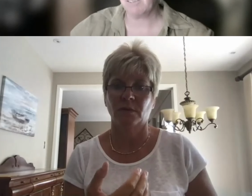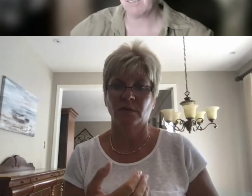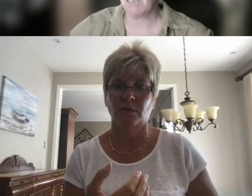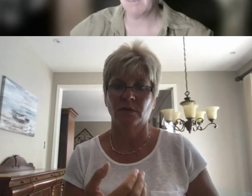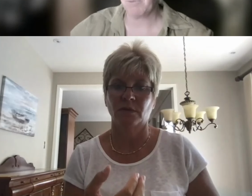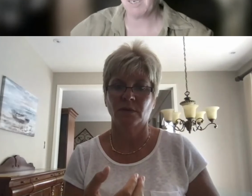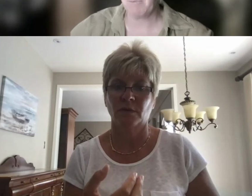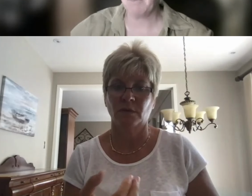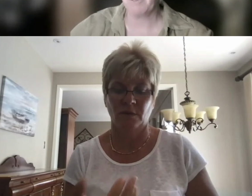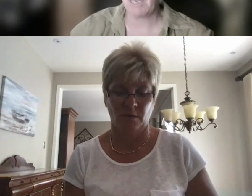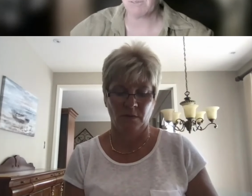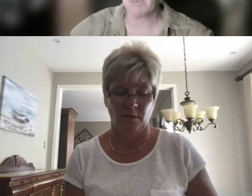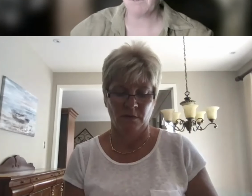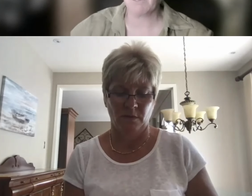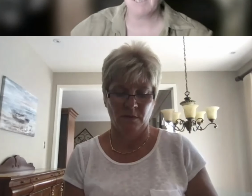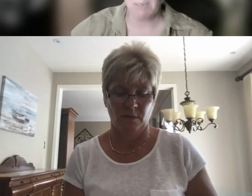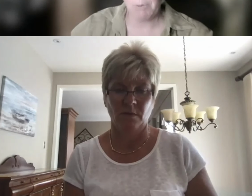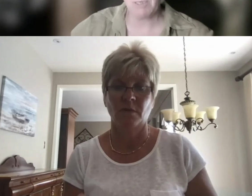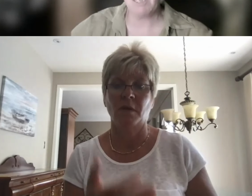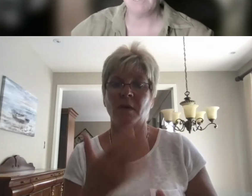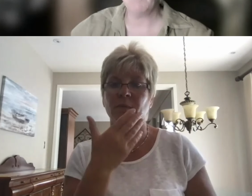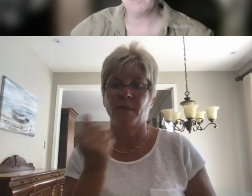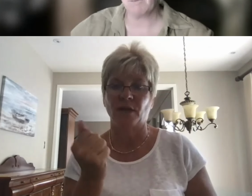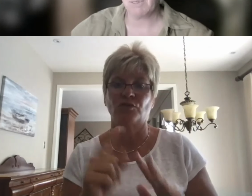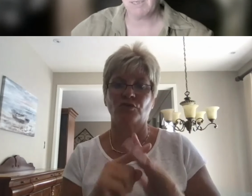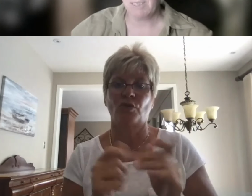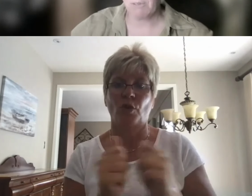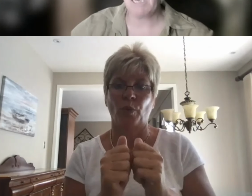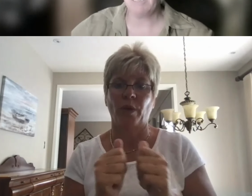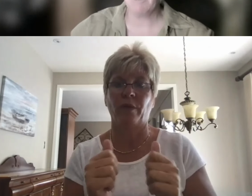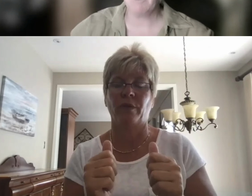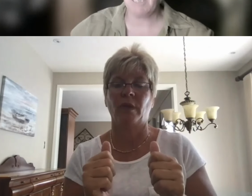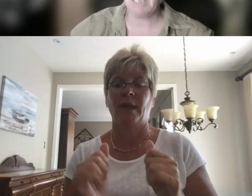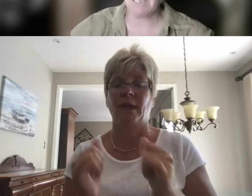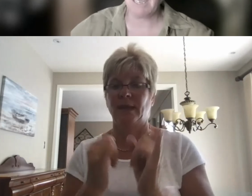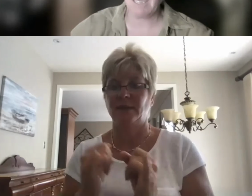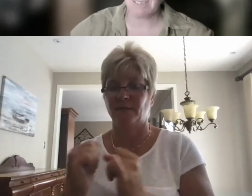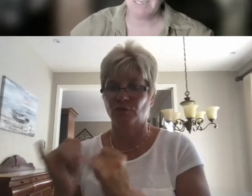start bottom-up grassroots with the individual, create your own dataset